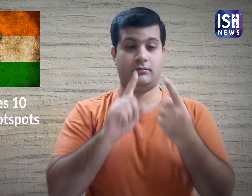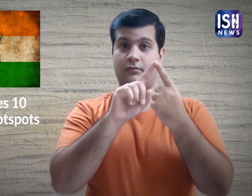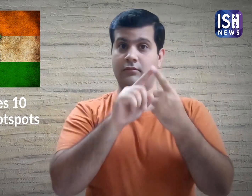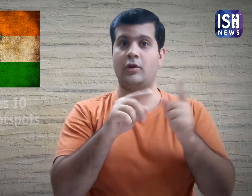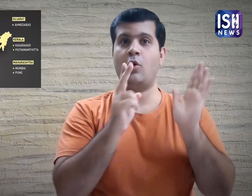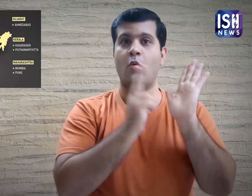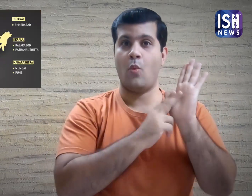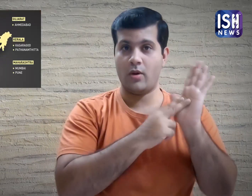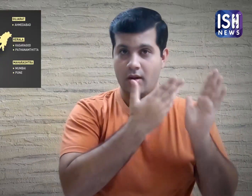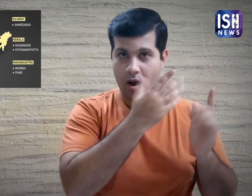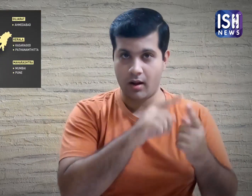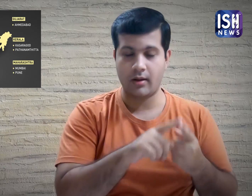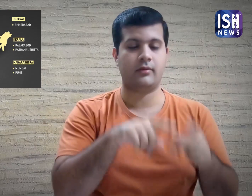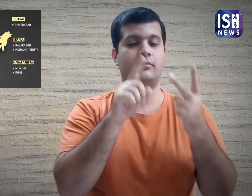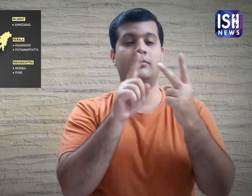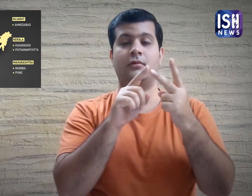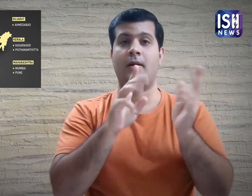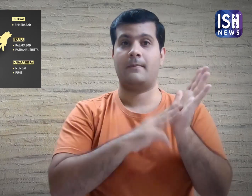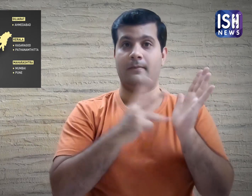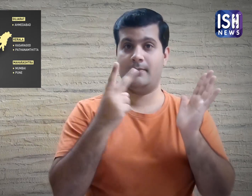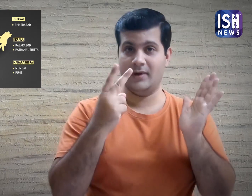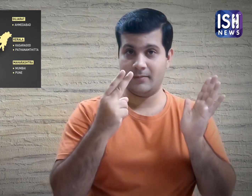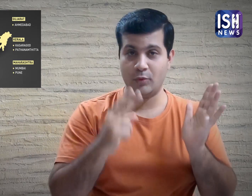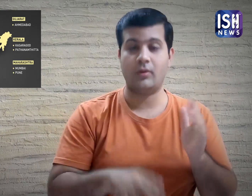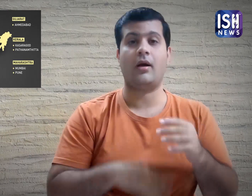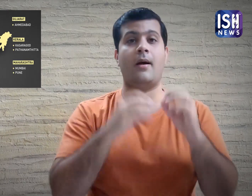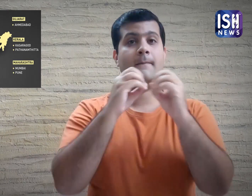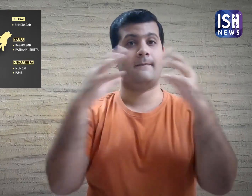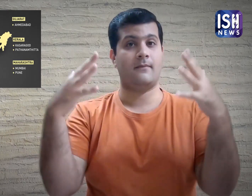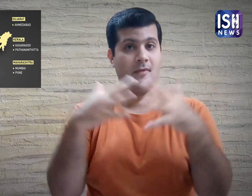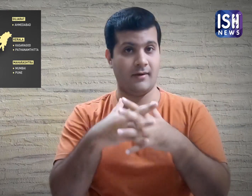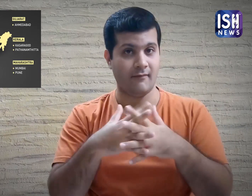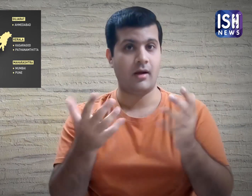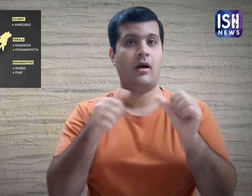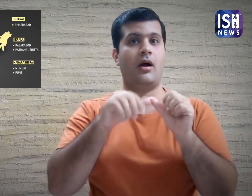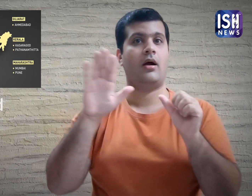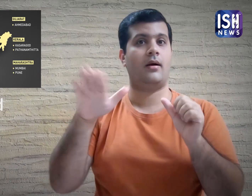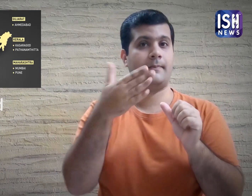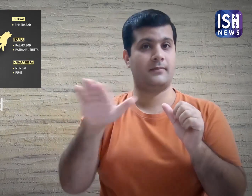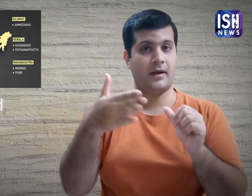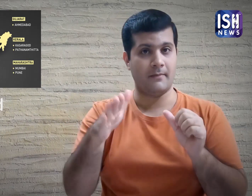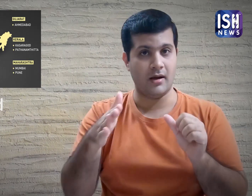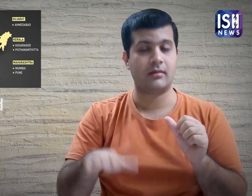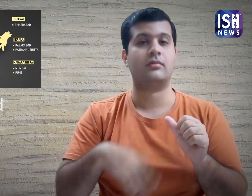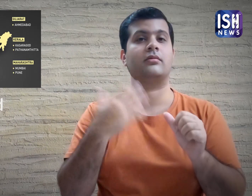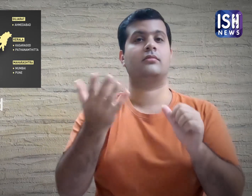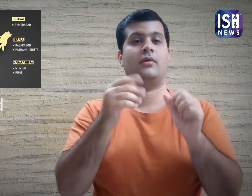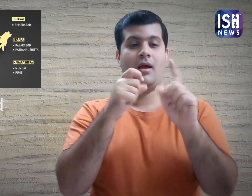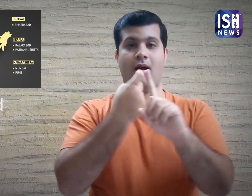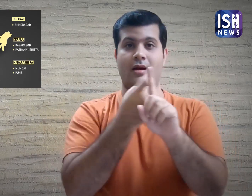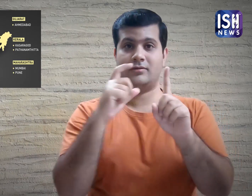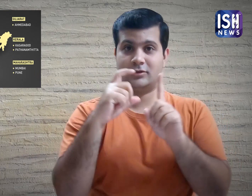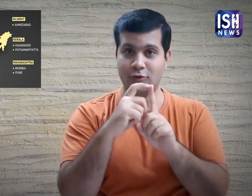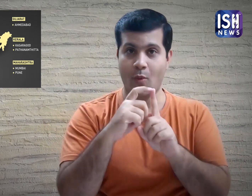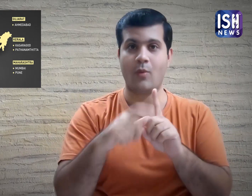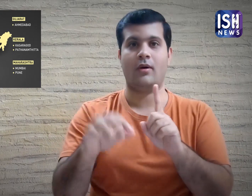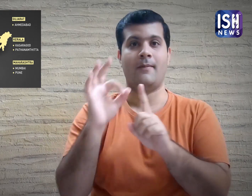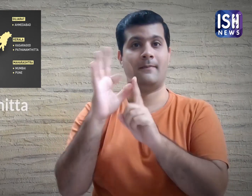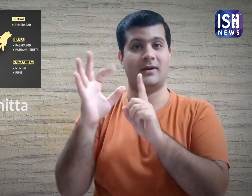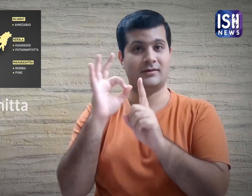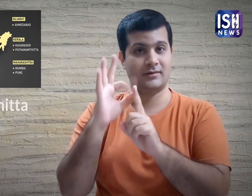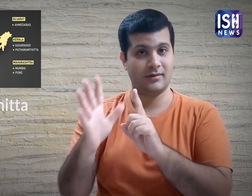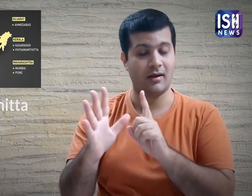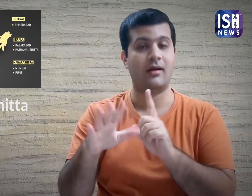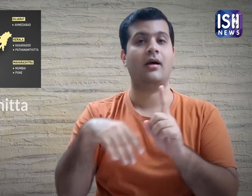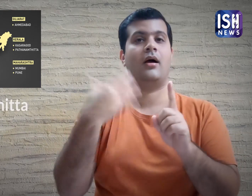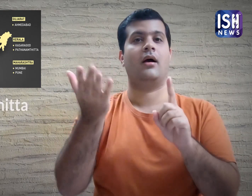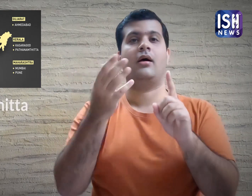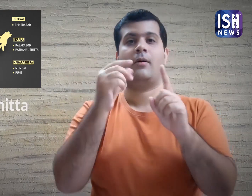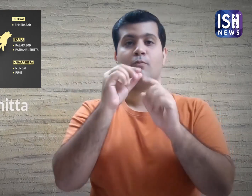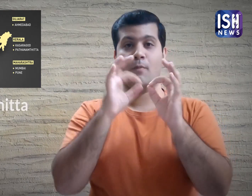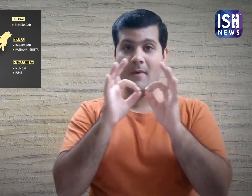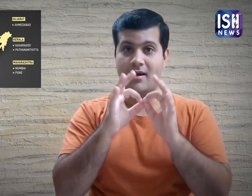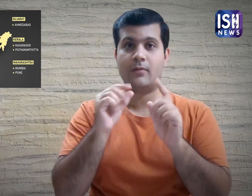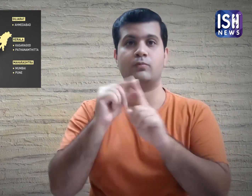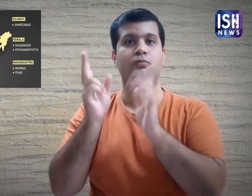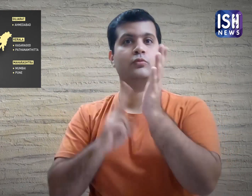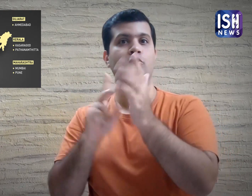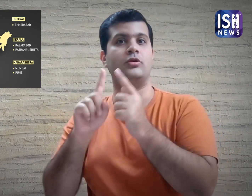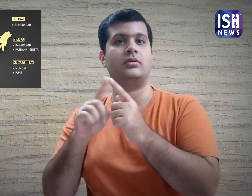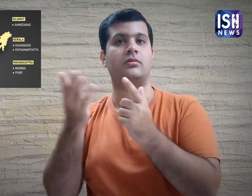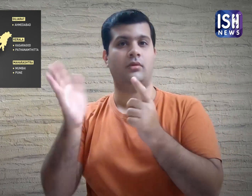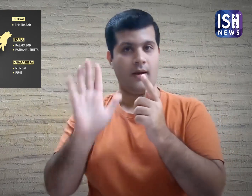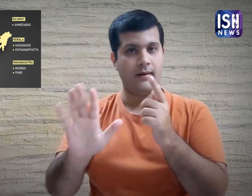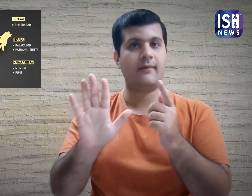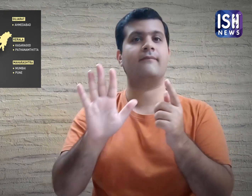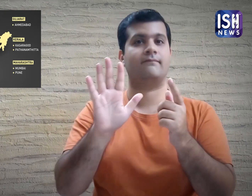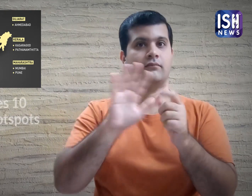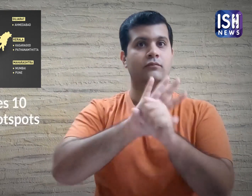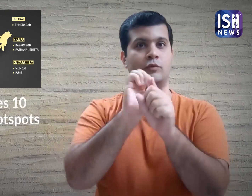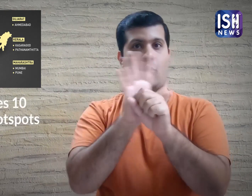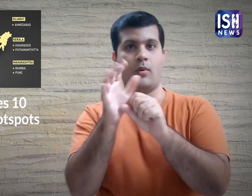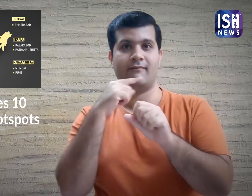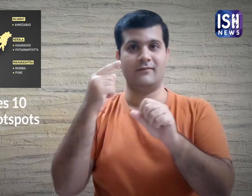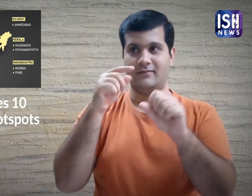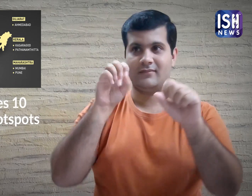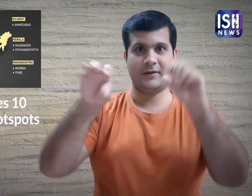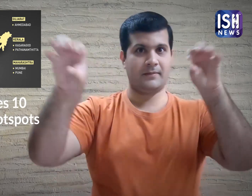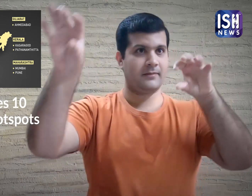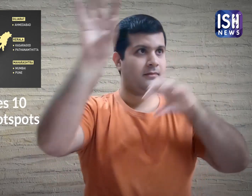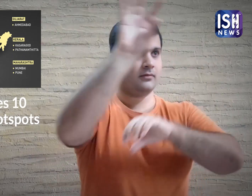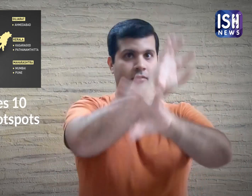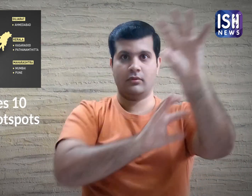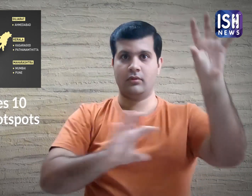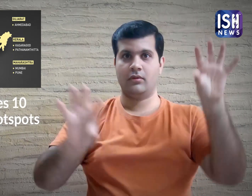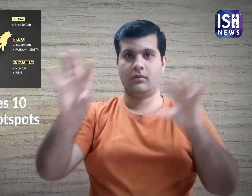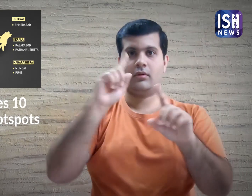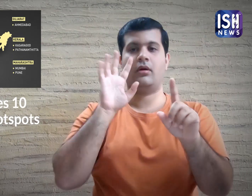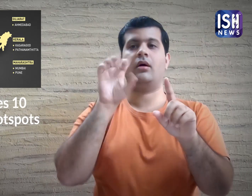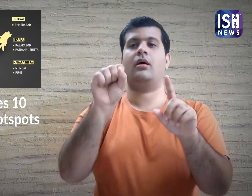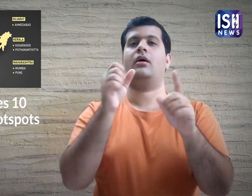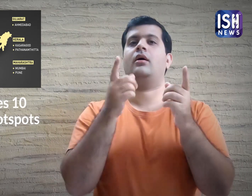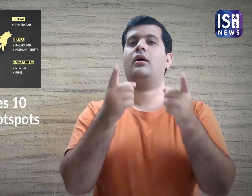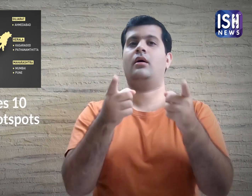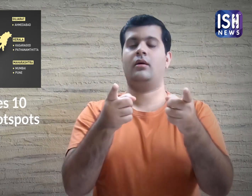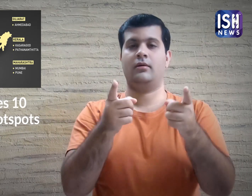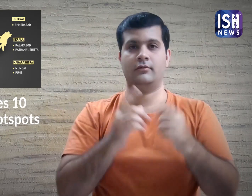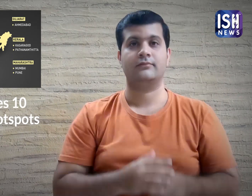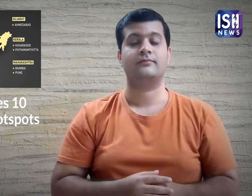Noida, Meerut, Bhilwara, Ahmedabad, Kasaragod, Pathanamthitta, Mumbai and Pune.